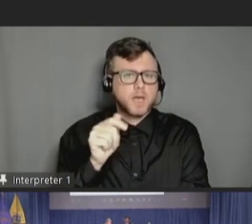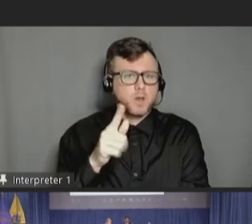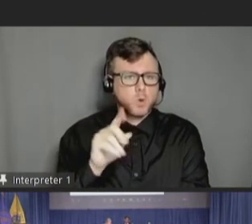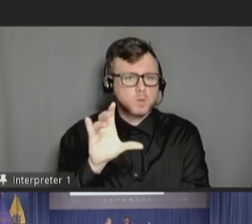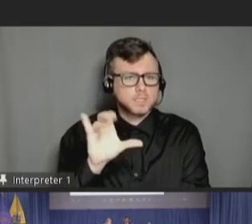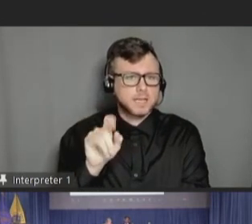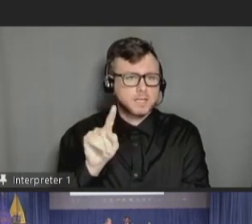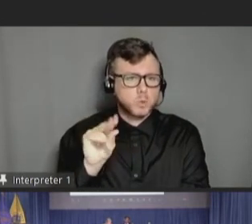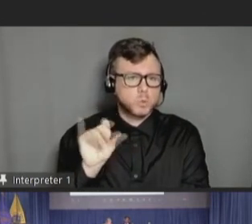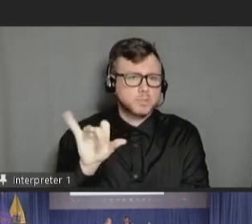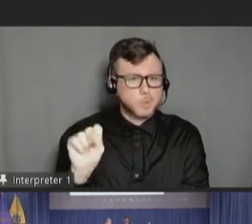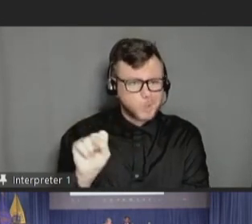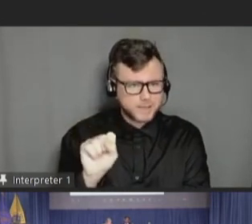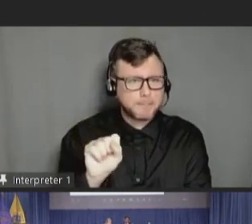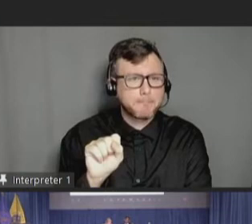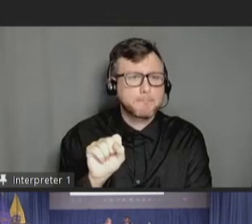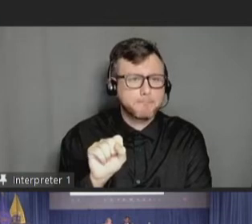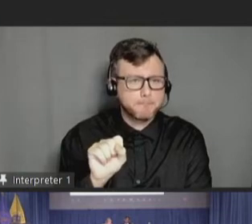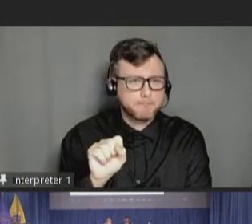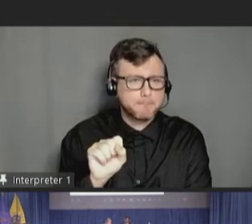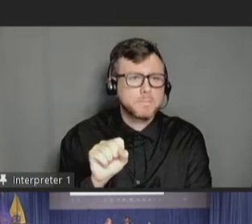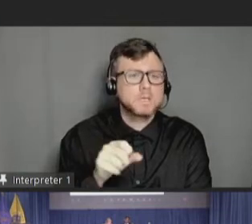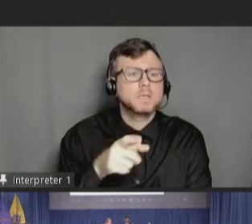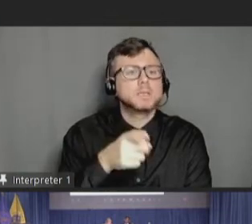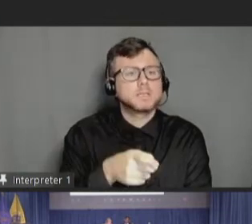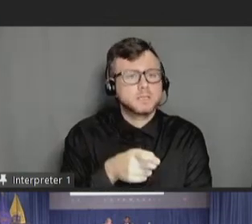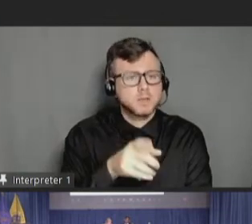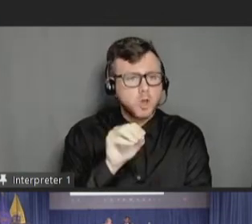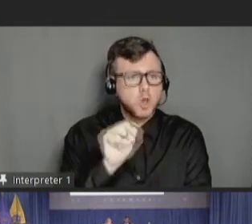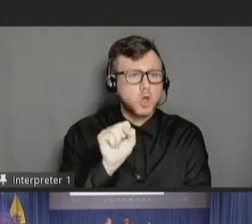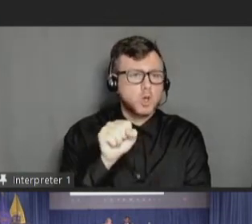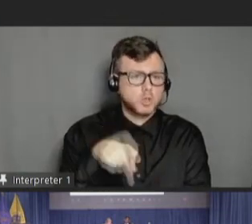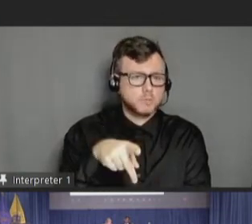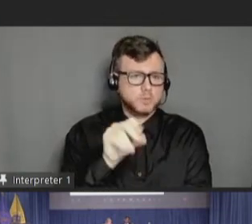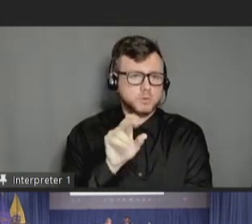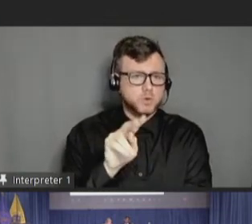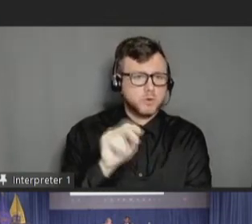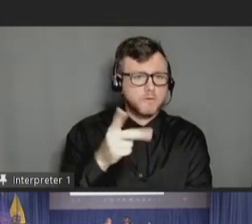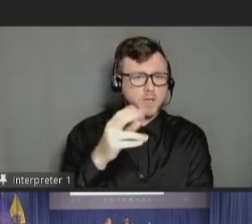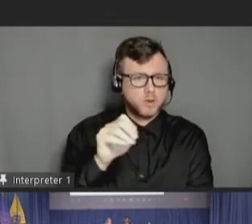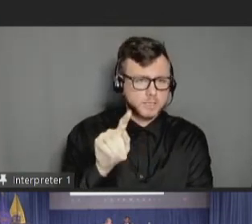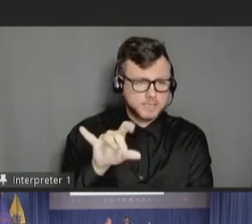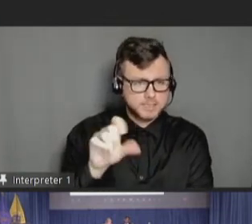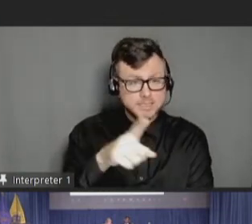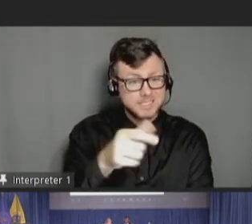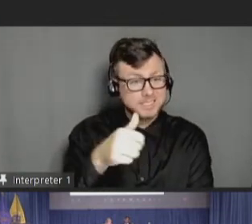So, this is a process which -- in which antibodies to surface-exposed antigens